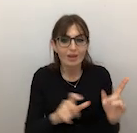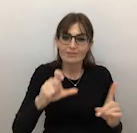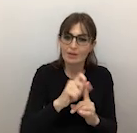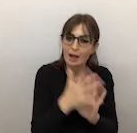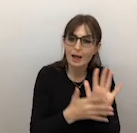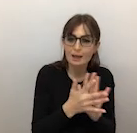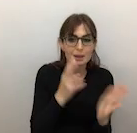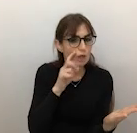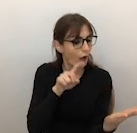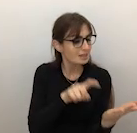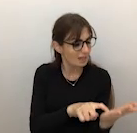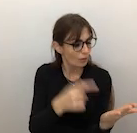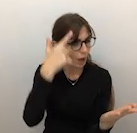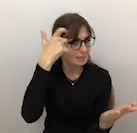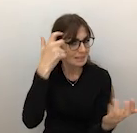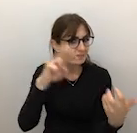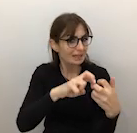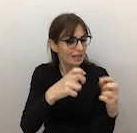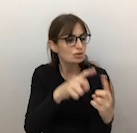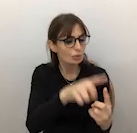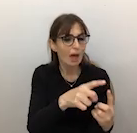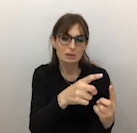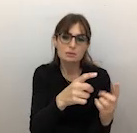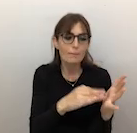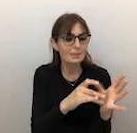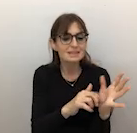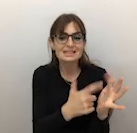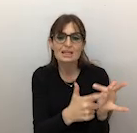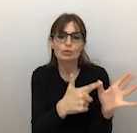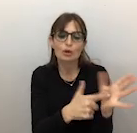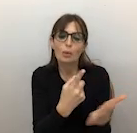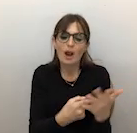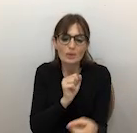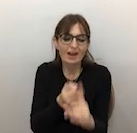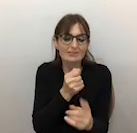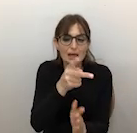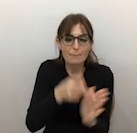that the auditor has identified a specific issue that is material, but only affects us part,